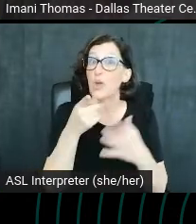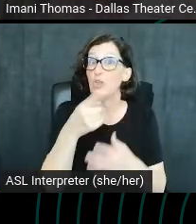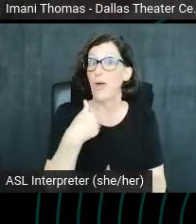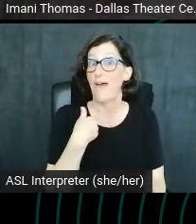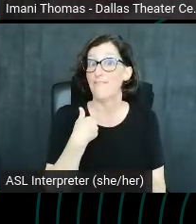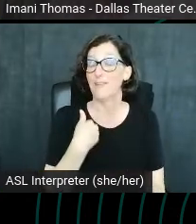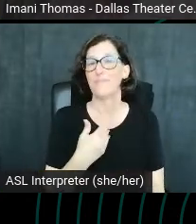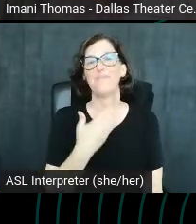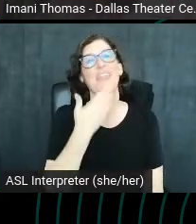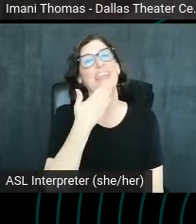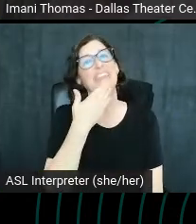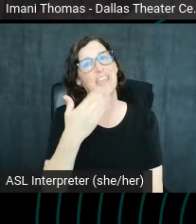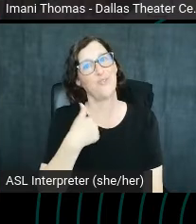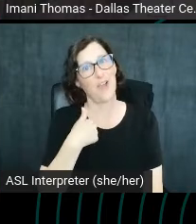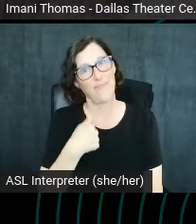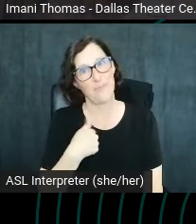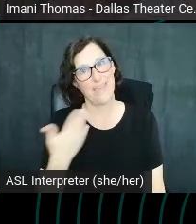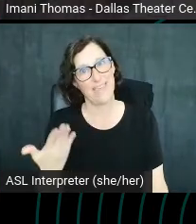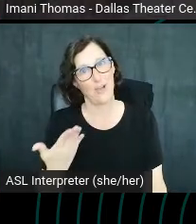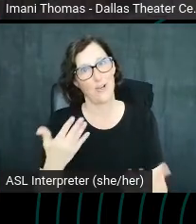Thank you for having me. Passing off to you, Matthew.